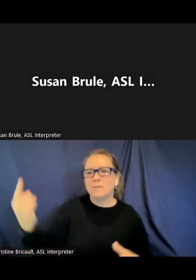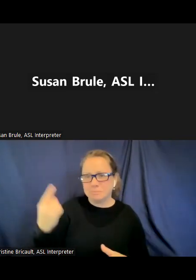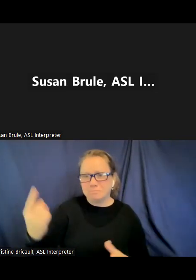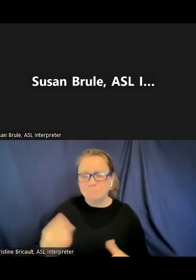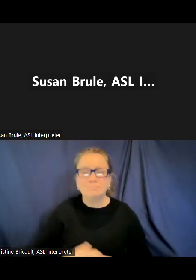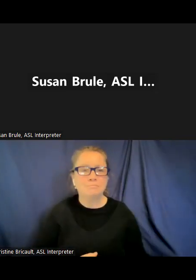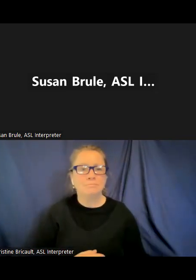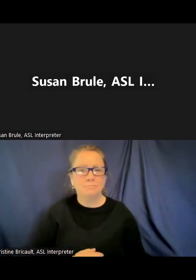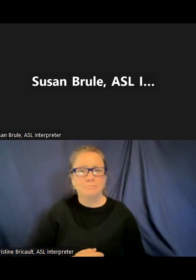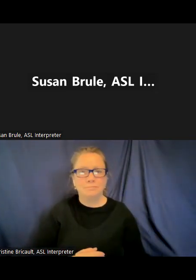facilities remain accessible.